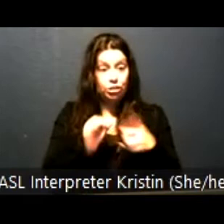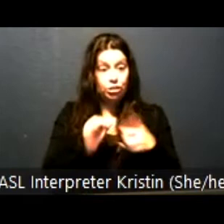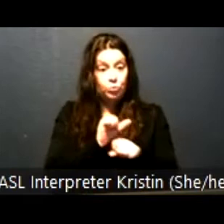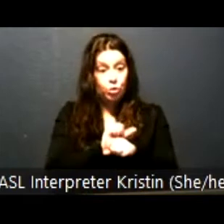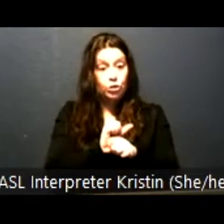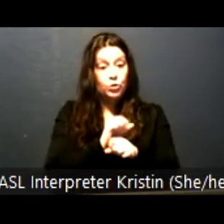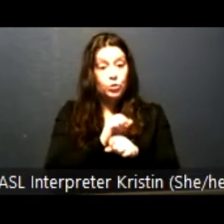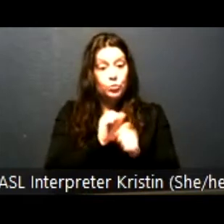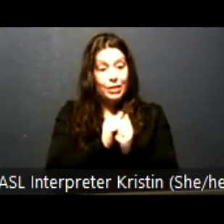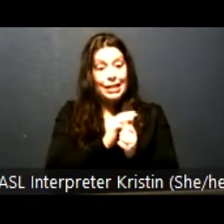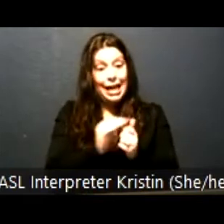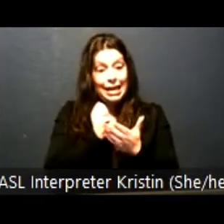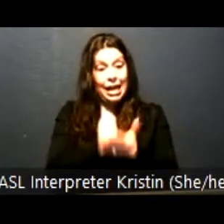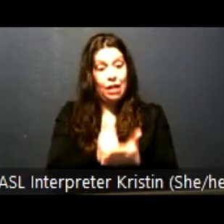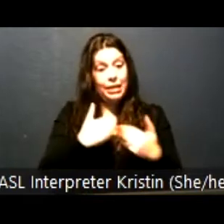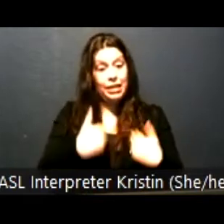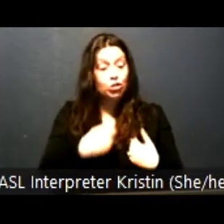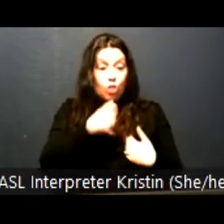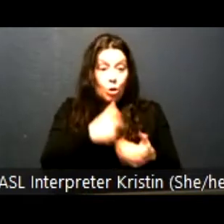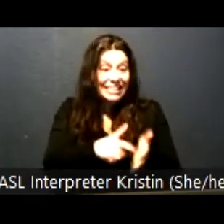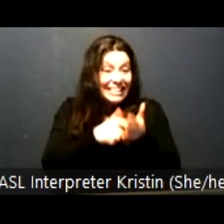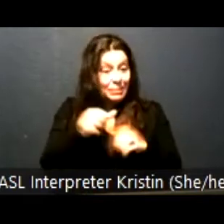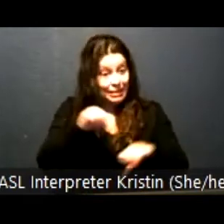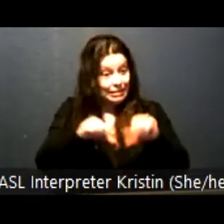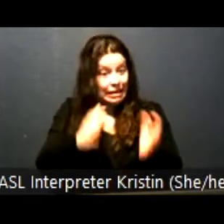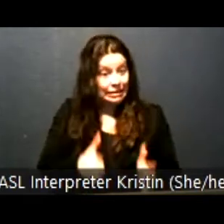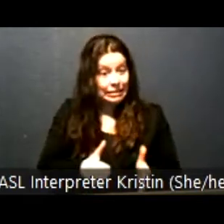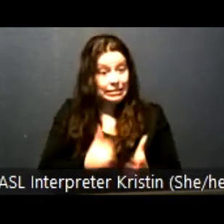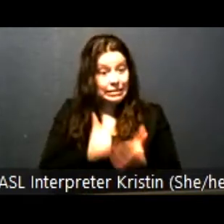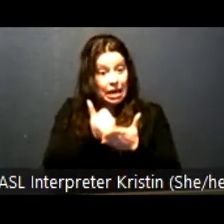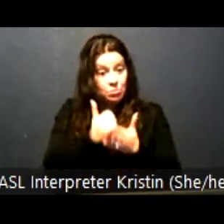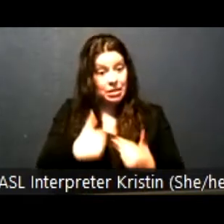to be a scientist to help animals either, so I think, um or at least for your job I think